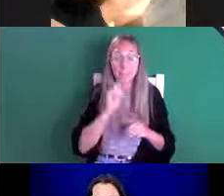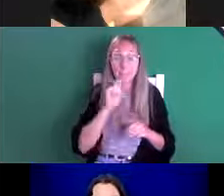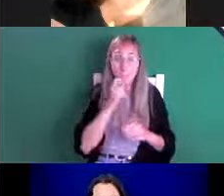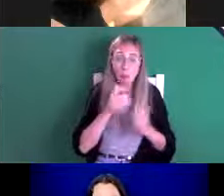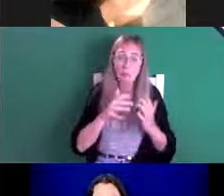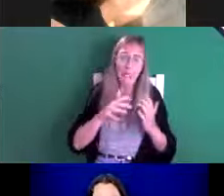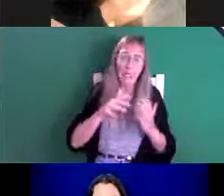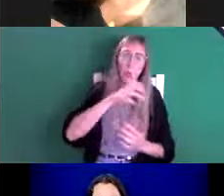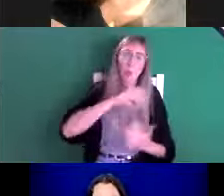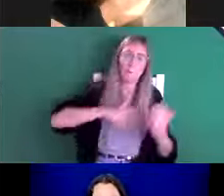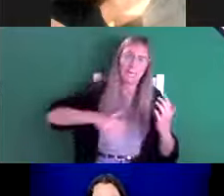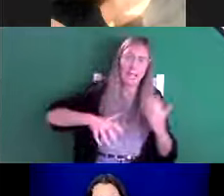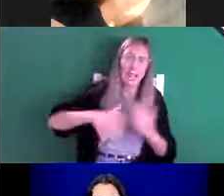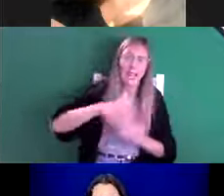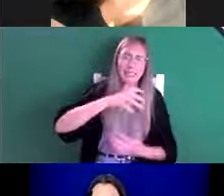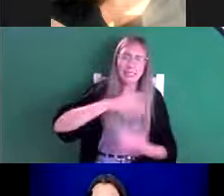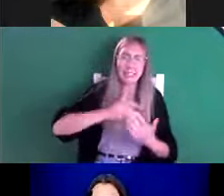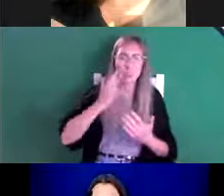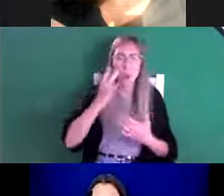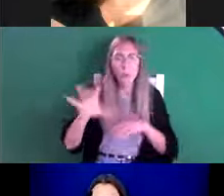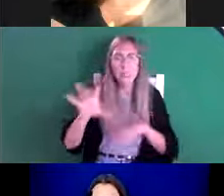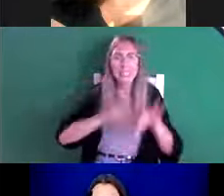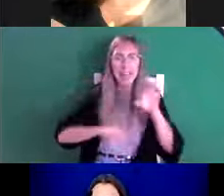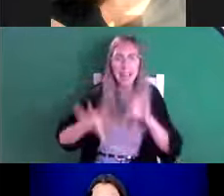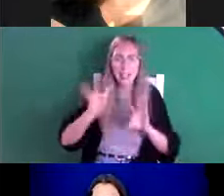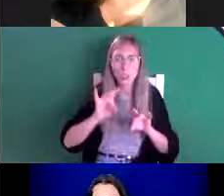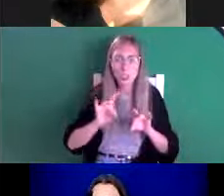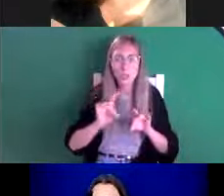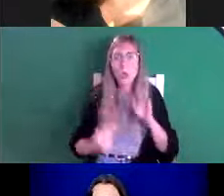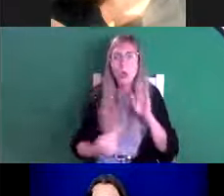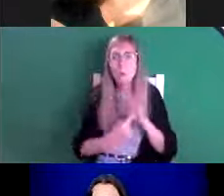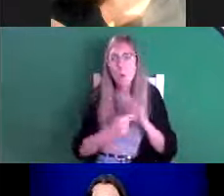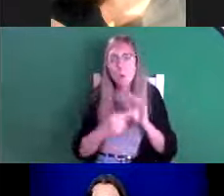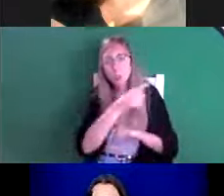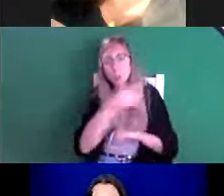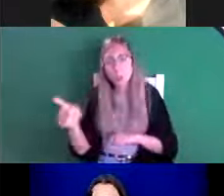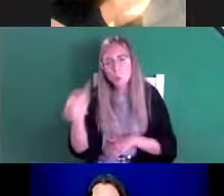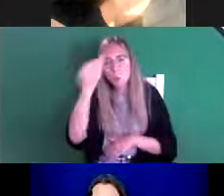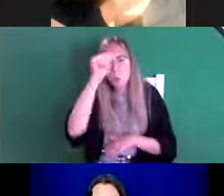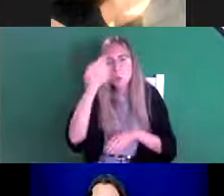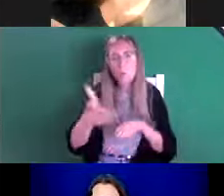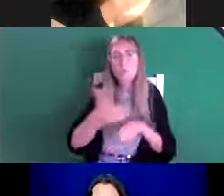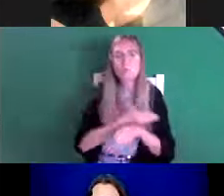doing this election but it's just important that you know that and in fact we don't want an essay